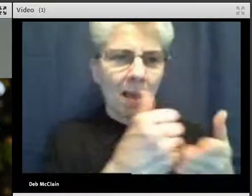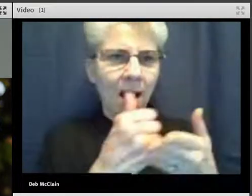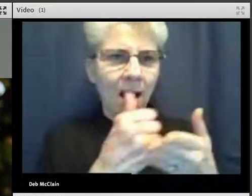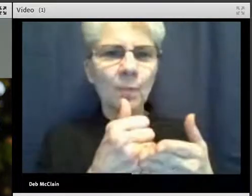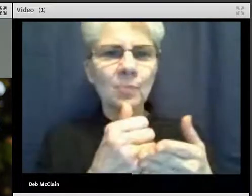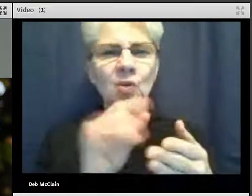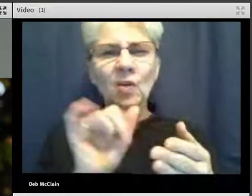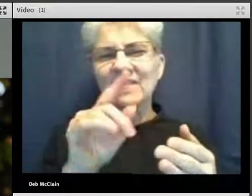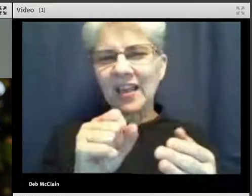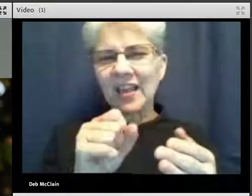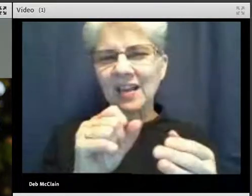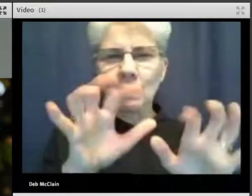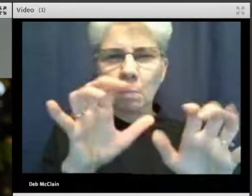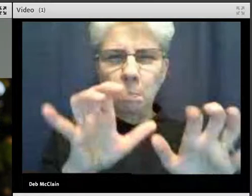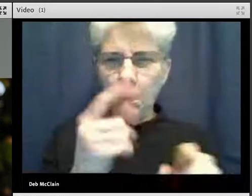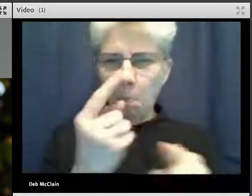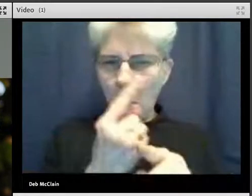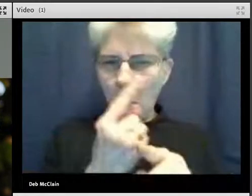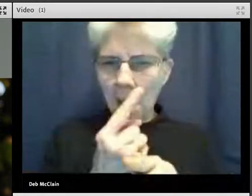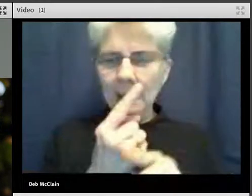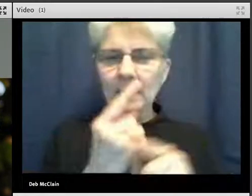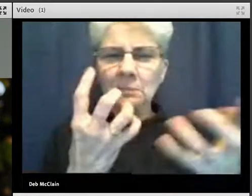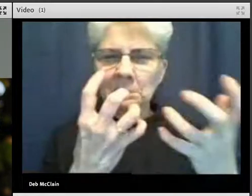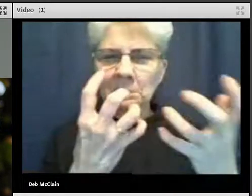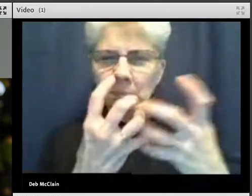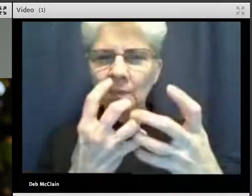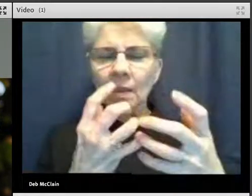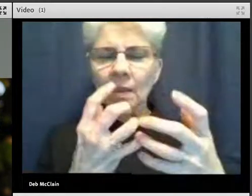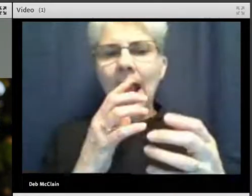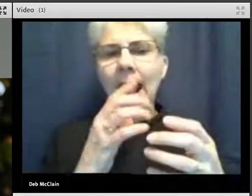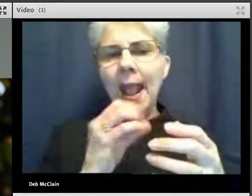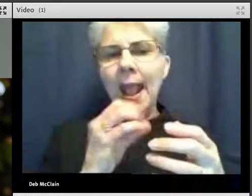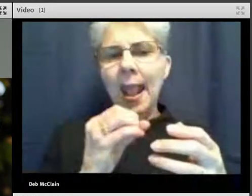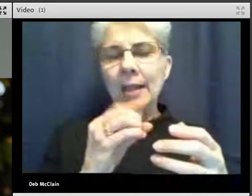but it will help you make your fields fillable properly. It will make it readable.